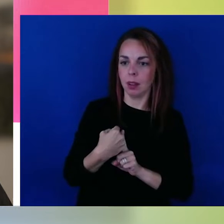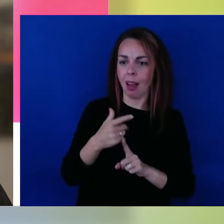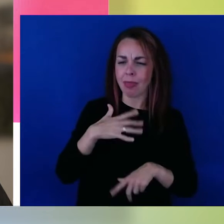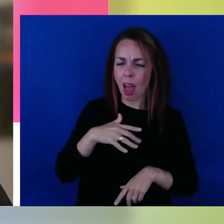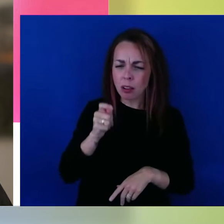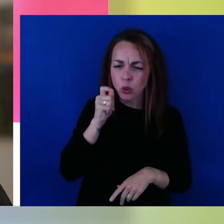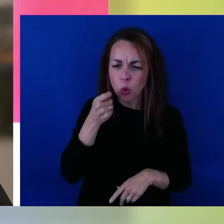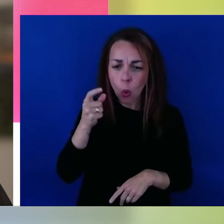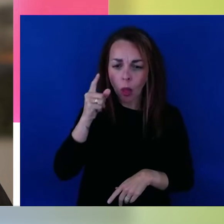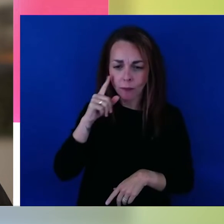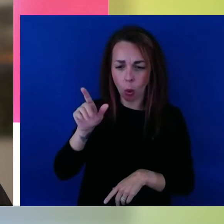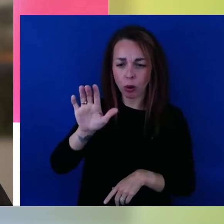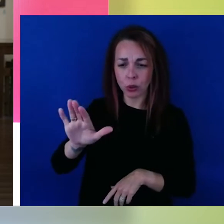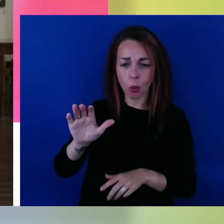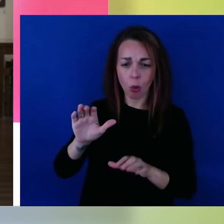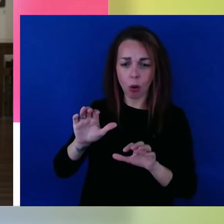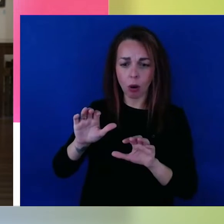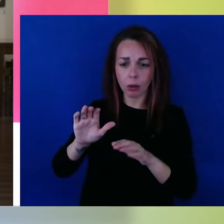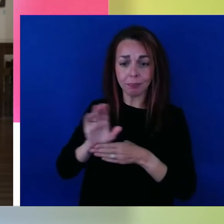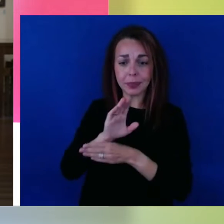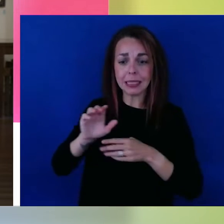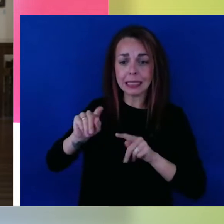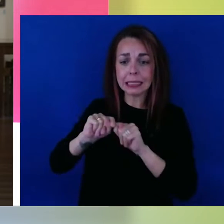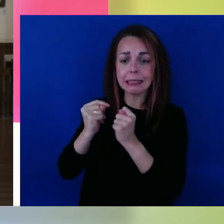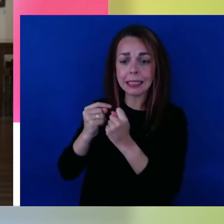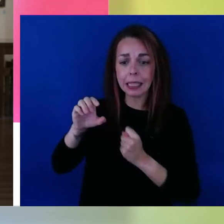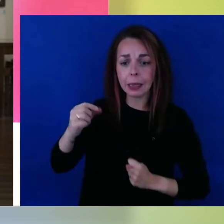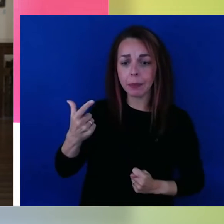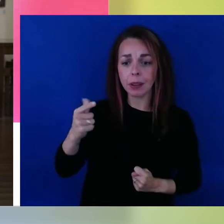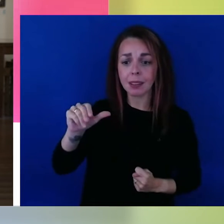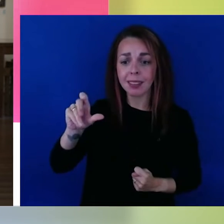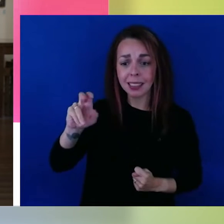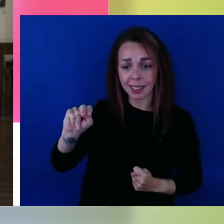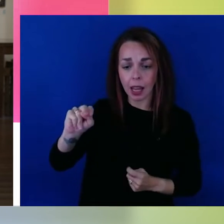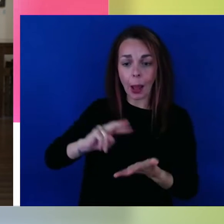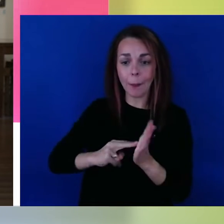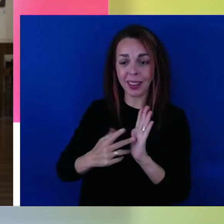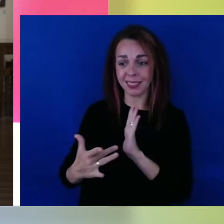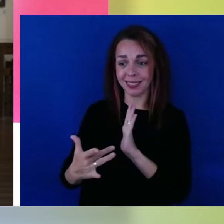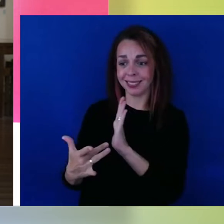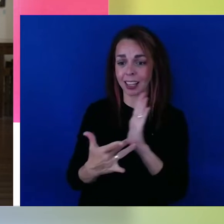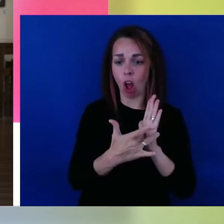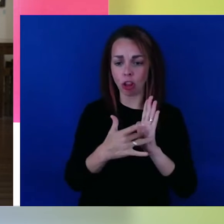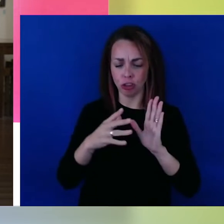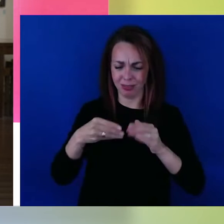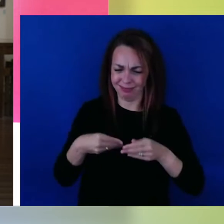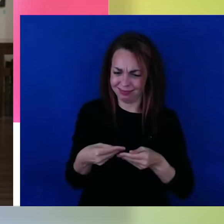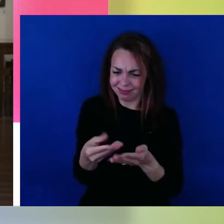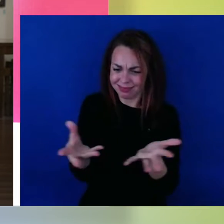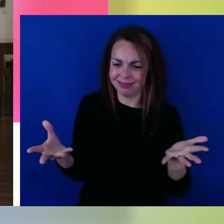which is putting technology into people's hands and helping them to do what you do,